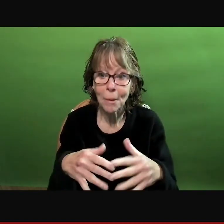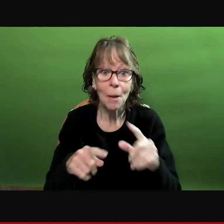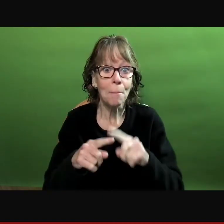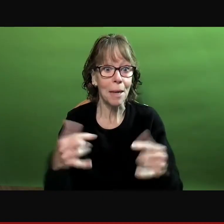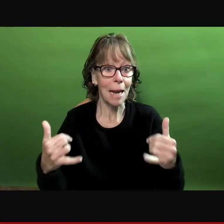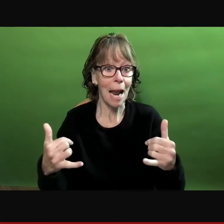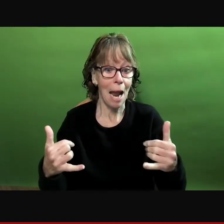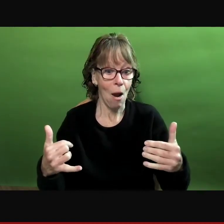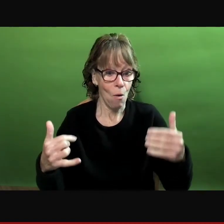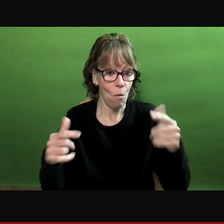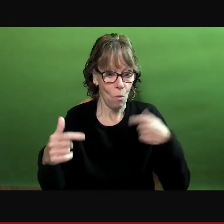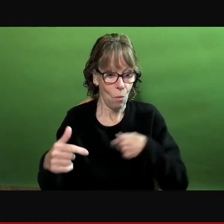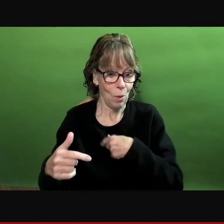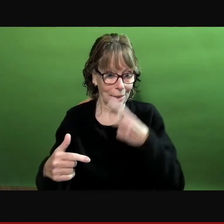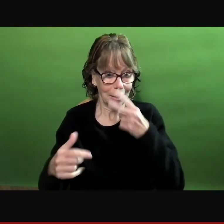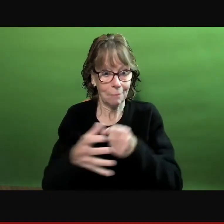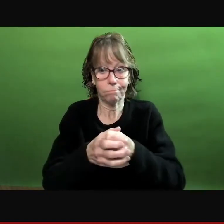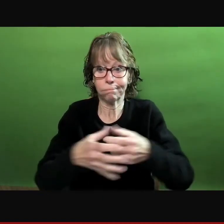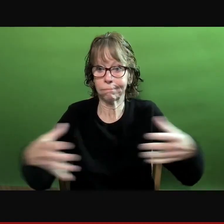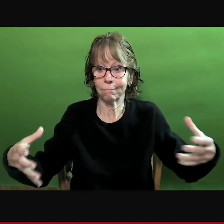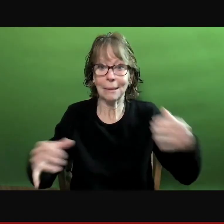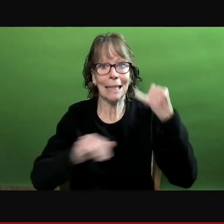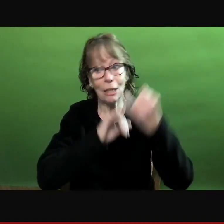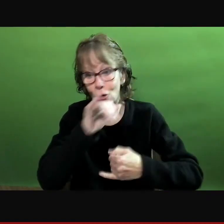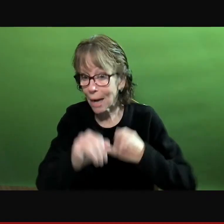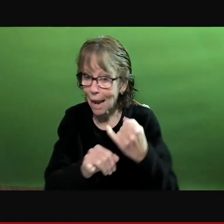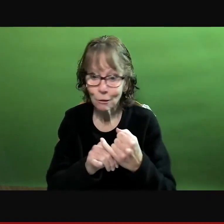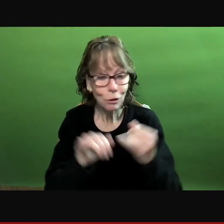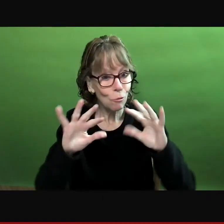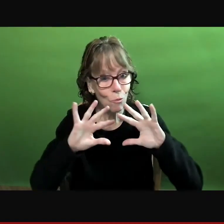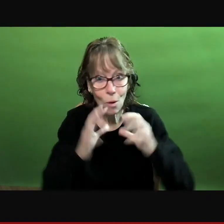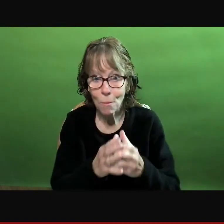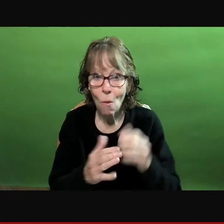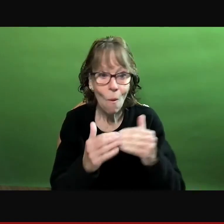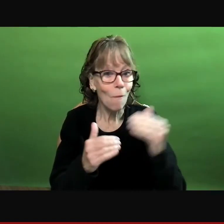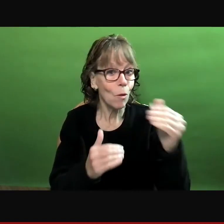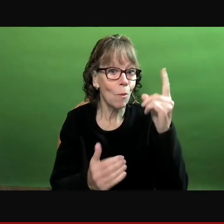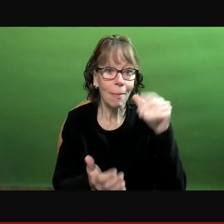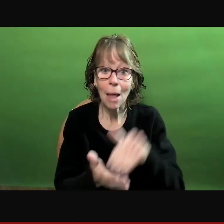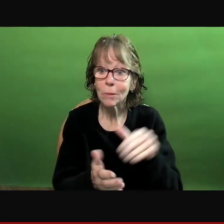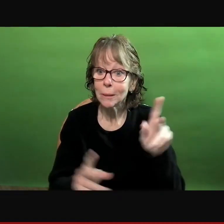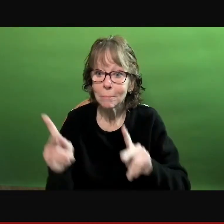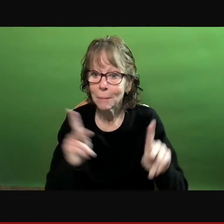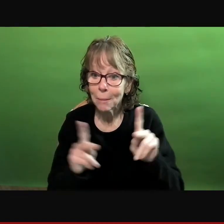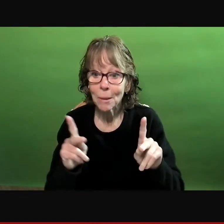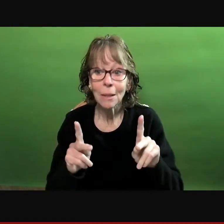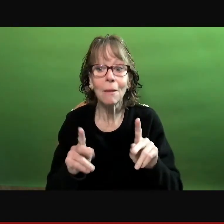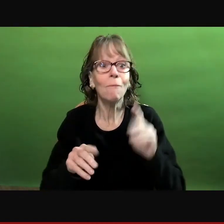into an international assembly of over 1000 people from 46 countries.